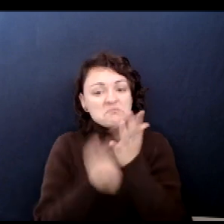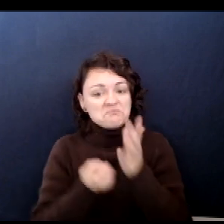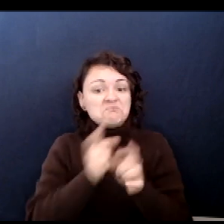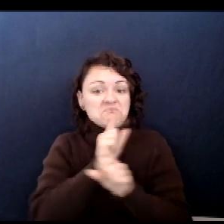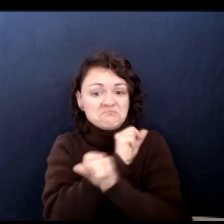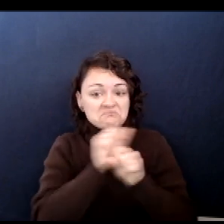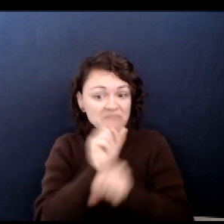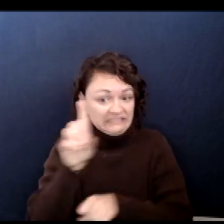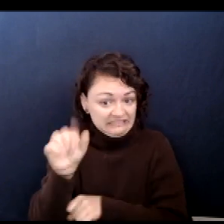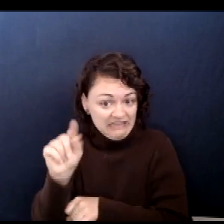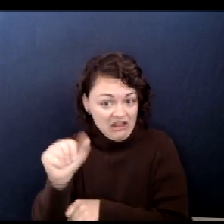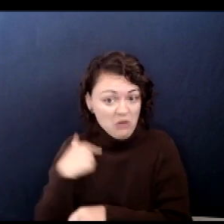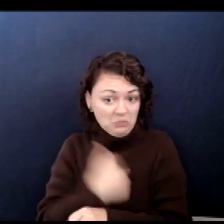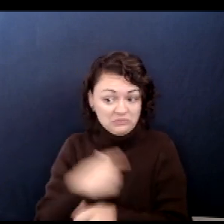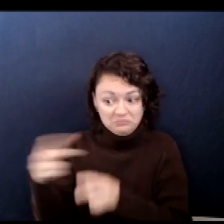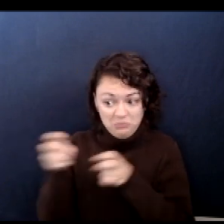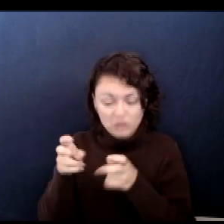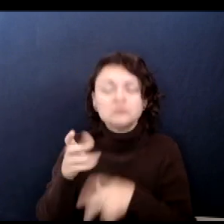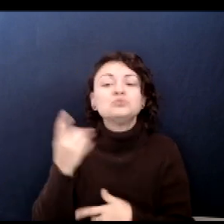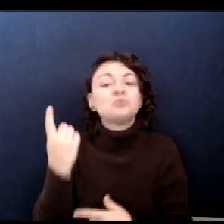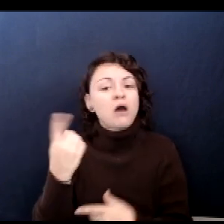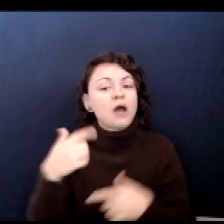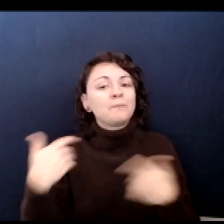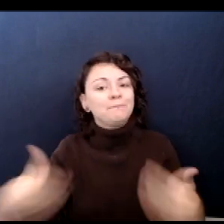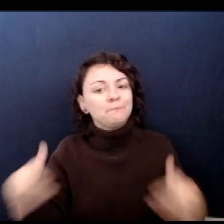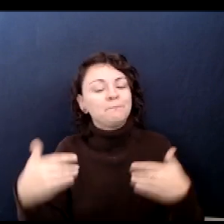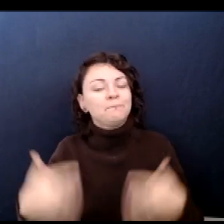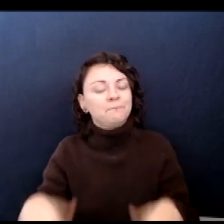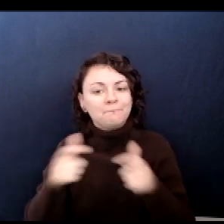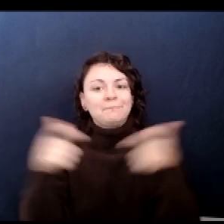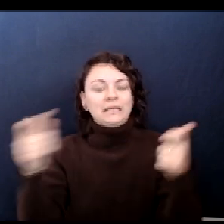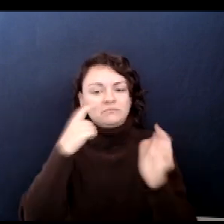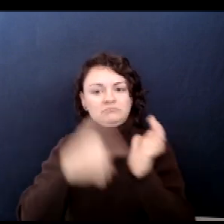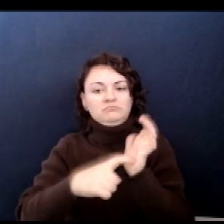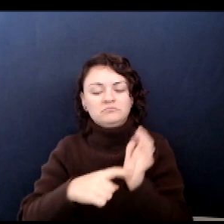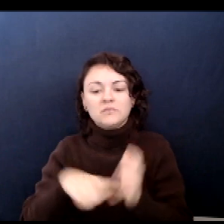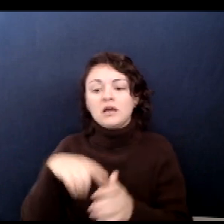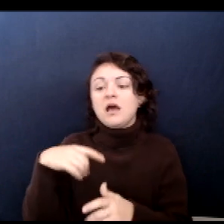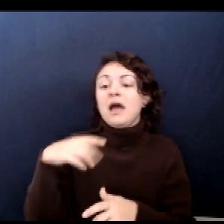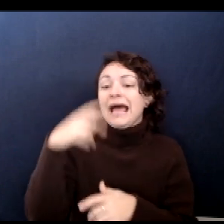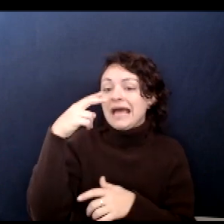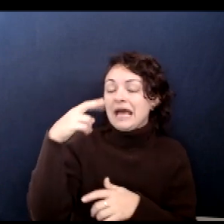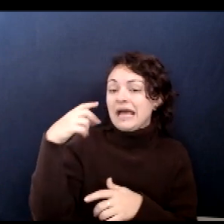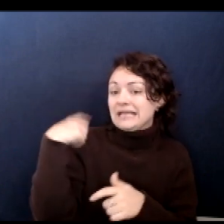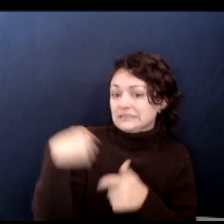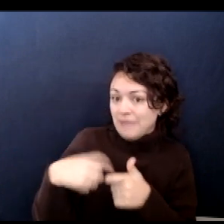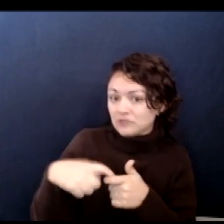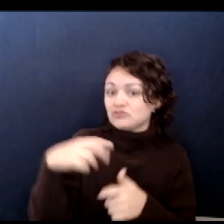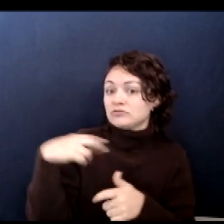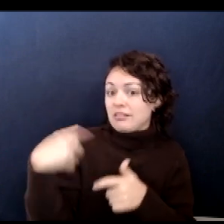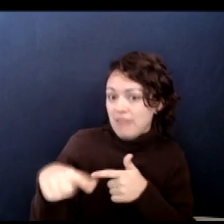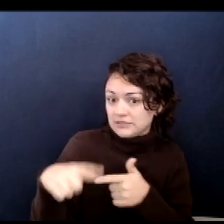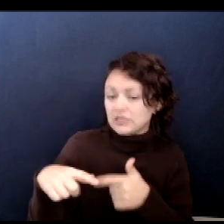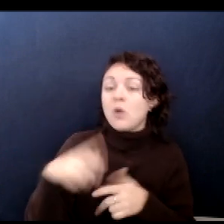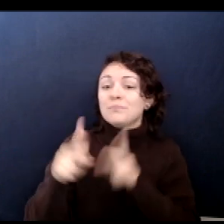one of our biggest takeaways is that our Hispanic and Latino individuals are under represented in HCBS services.